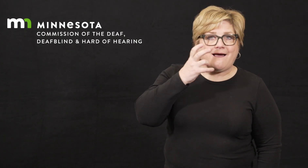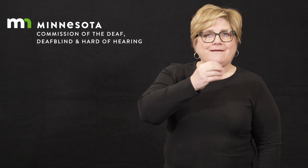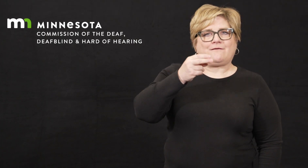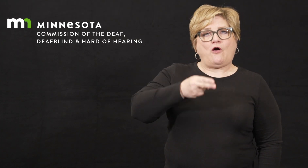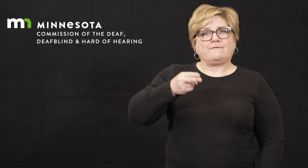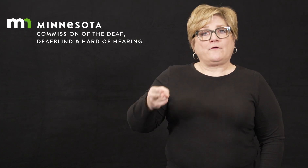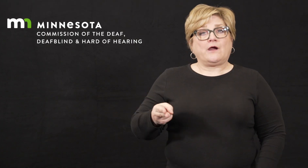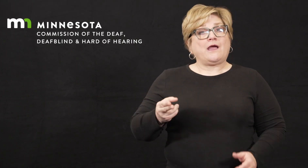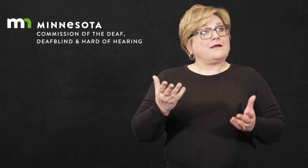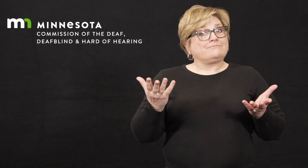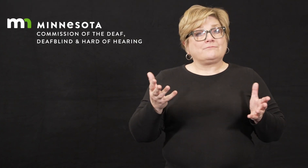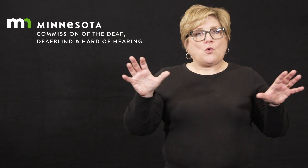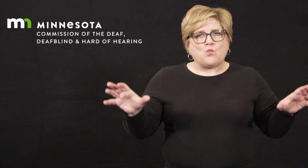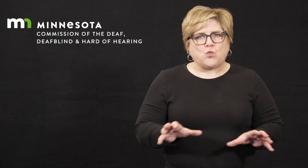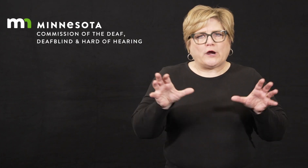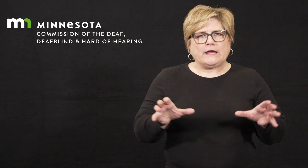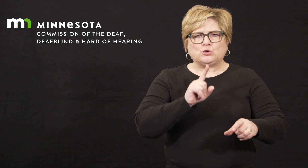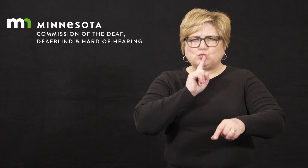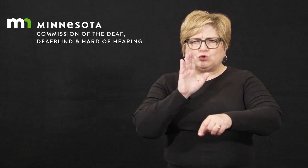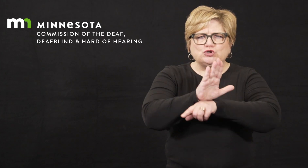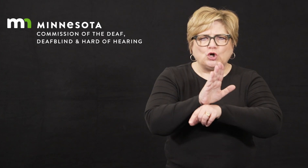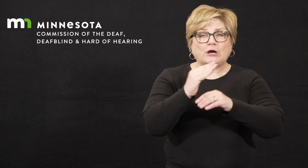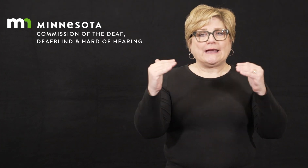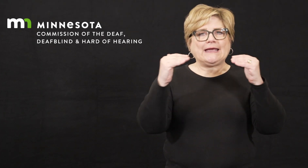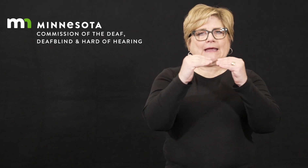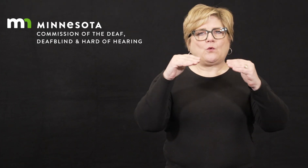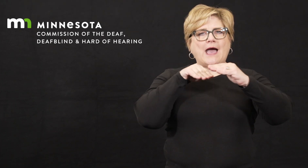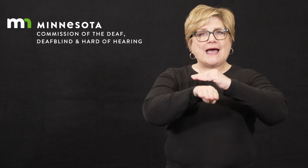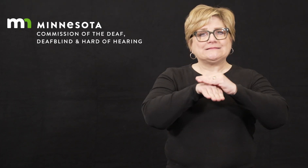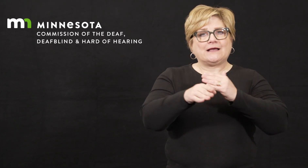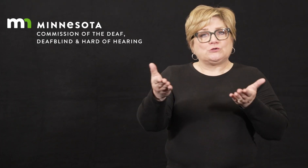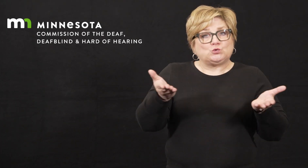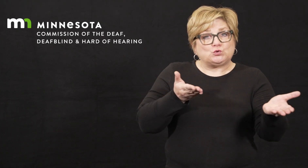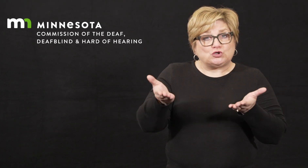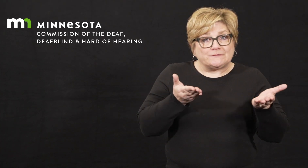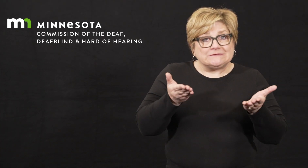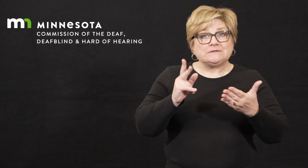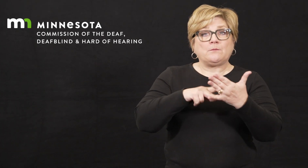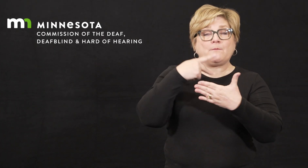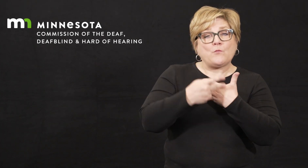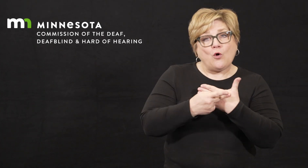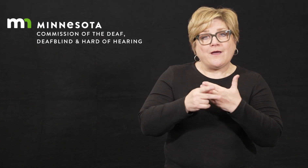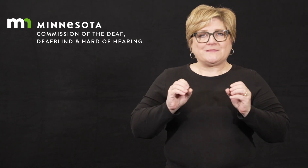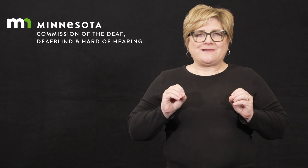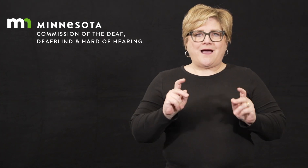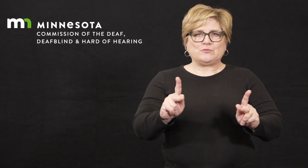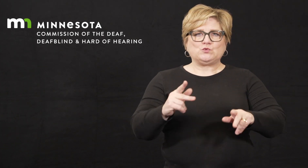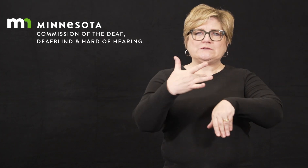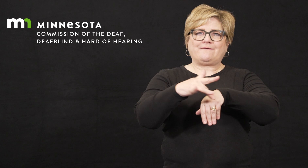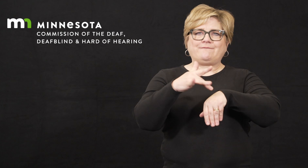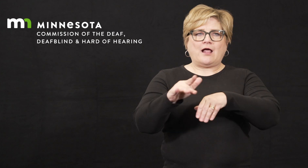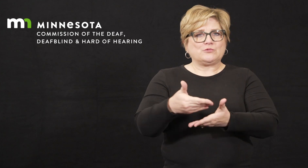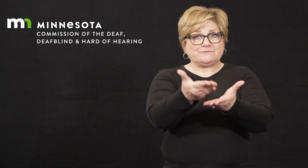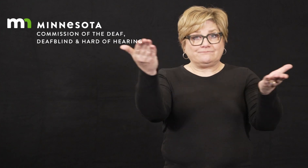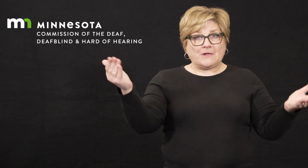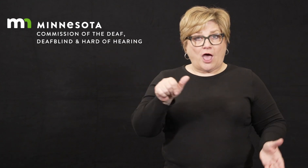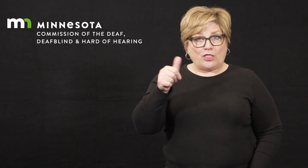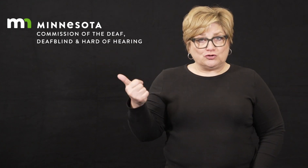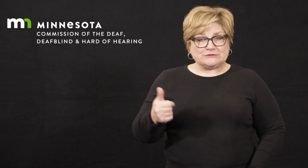and hard-of-hearing by working to ensure equal access to the services, programs, and opportunities available to others.